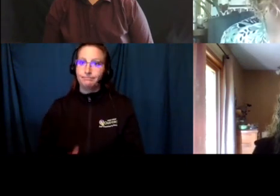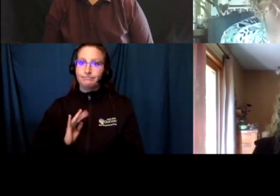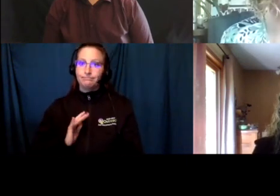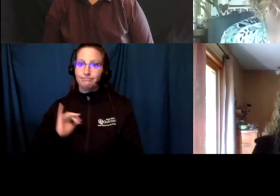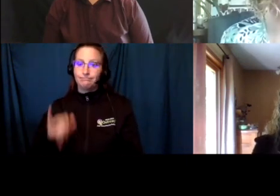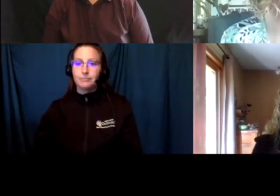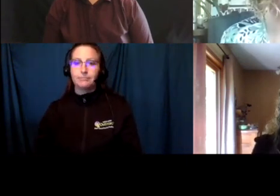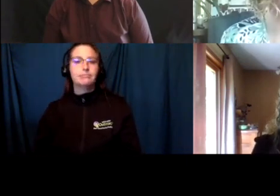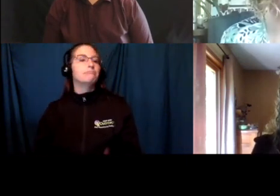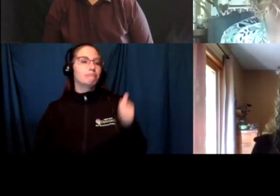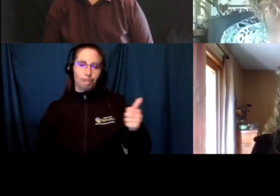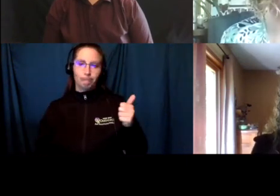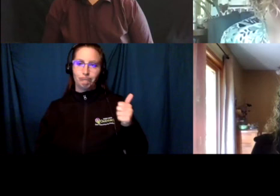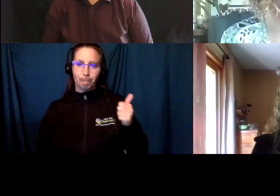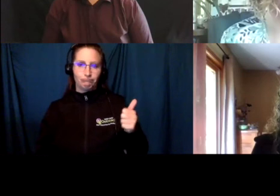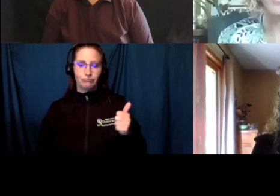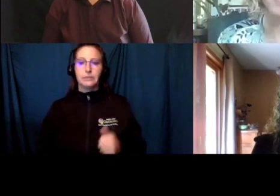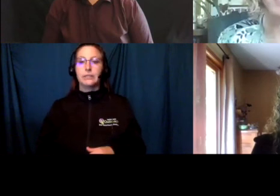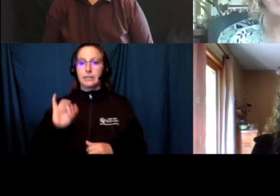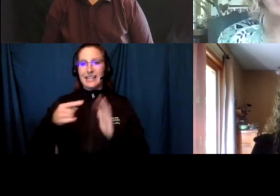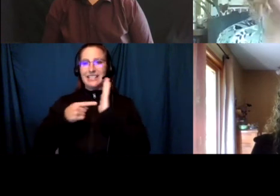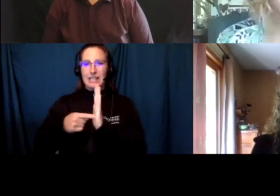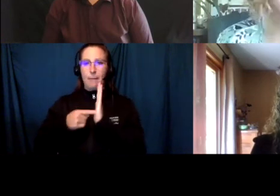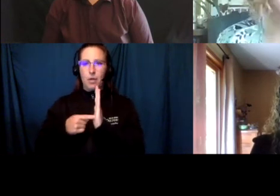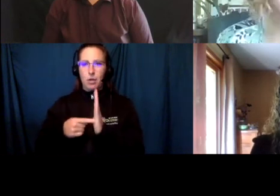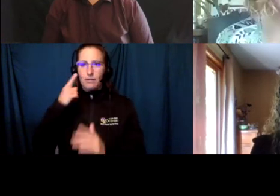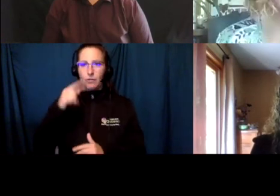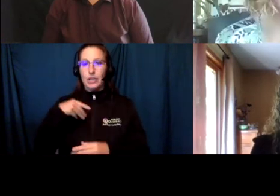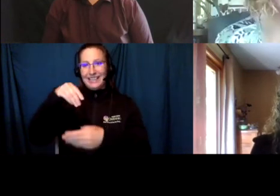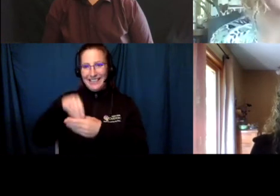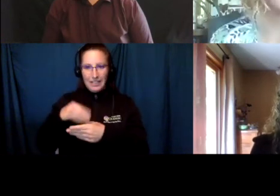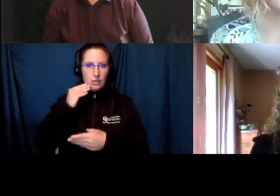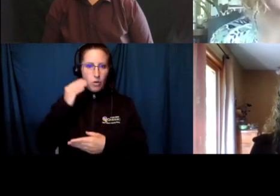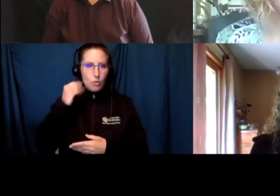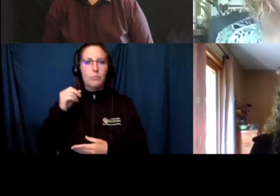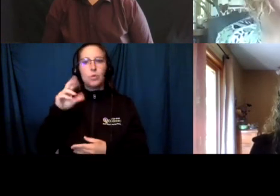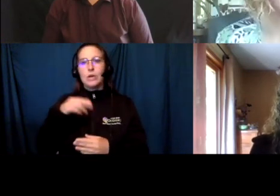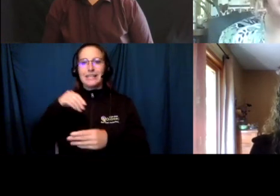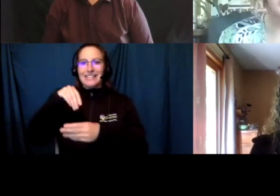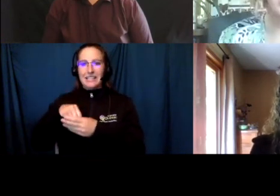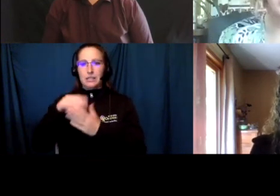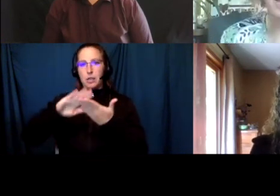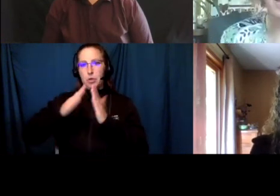Elizabeth:Absolutely. Good. So that's an example of being the the in-home or in community screener again because it takes